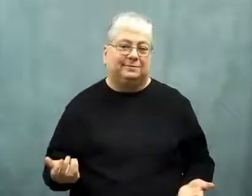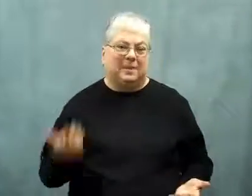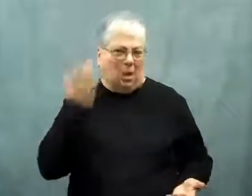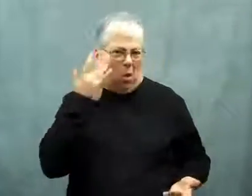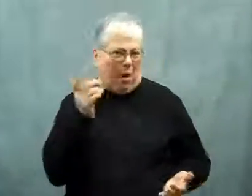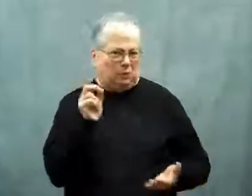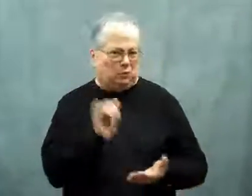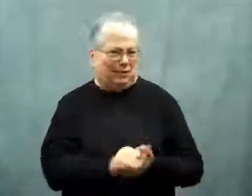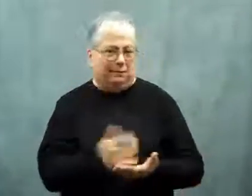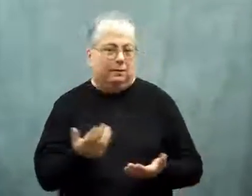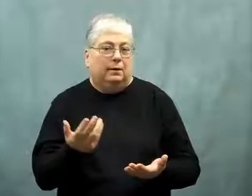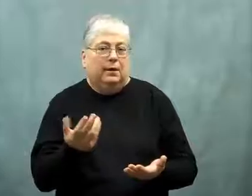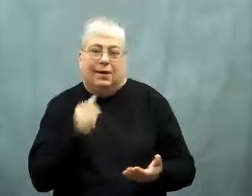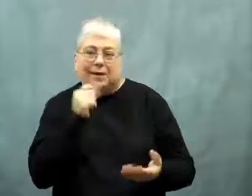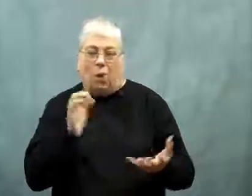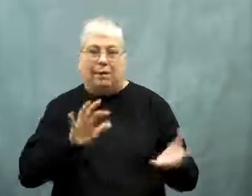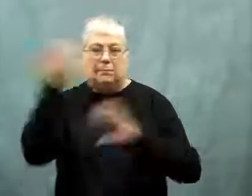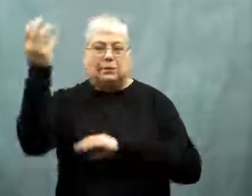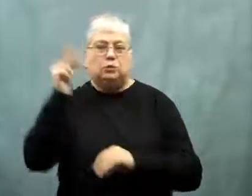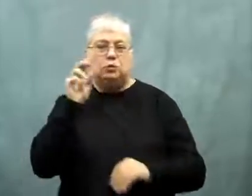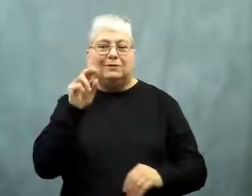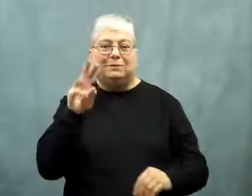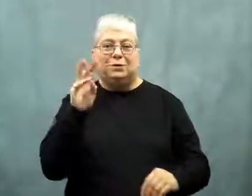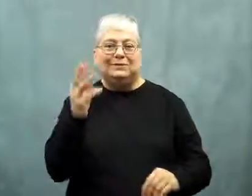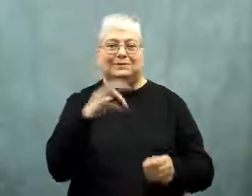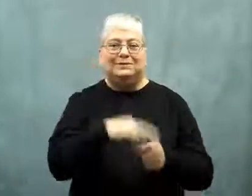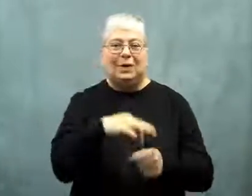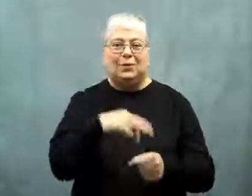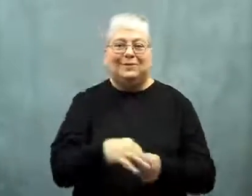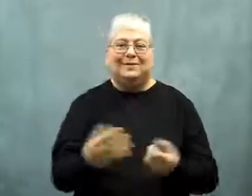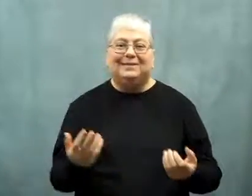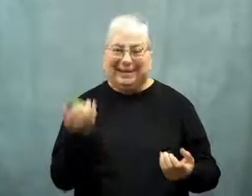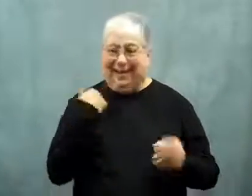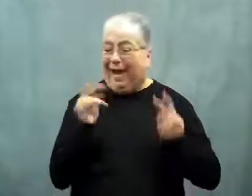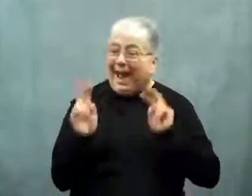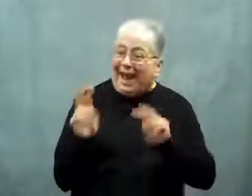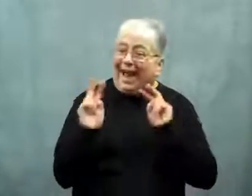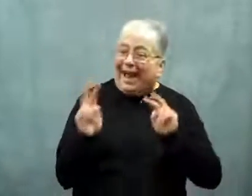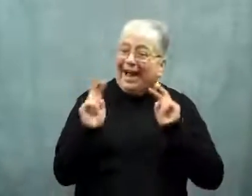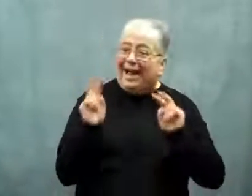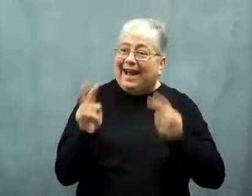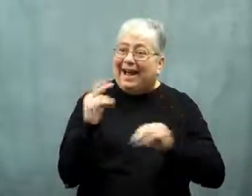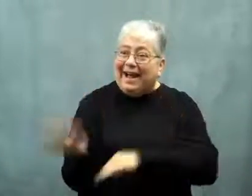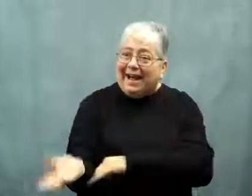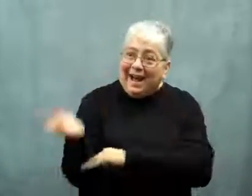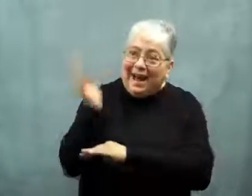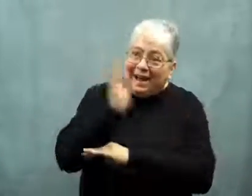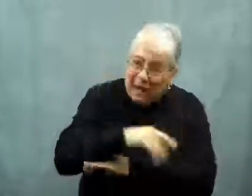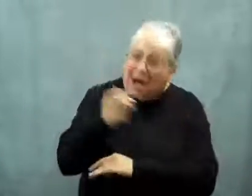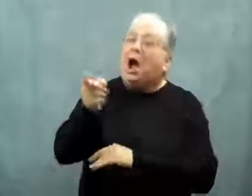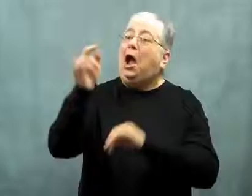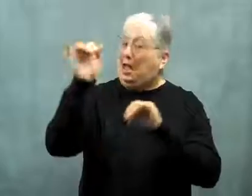That prevents messing up the results of the vote on November 6.